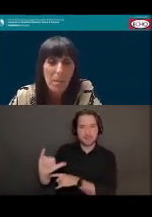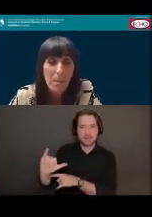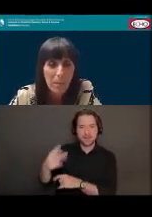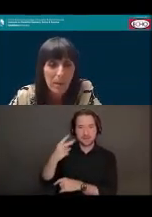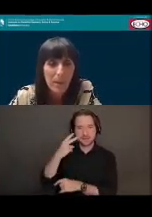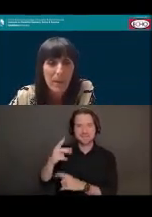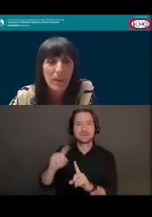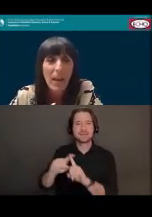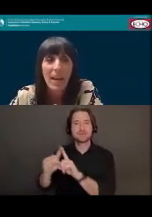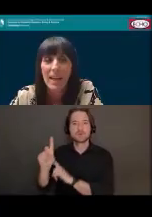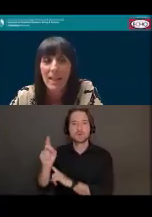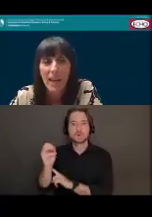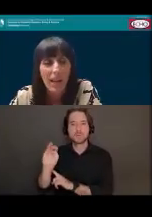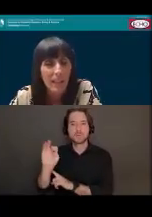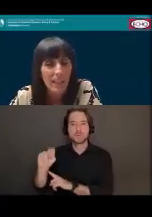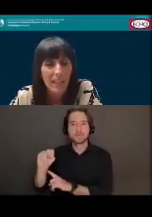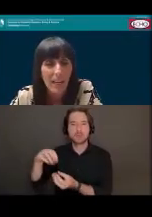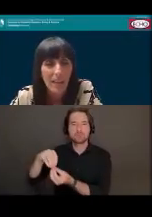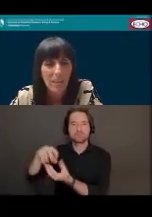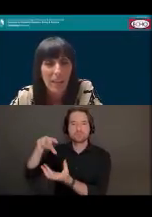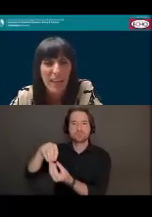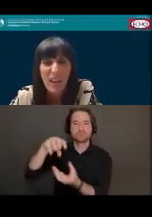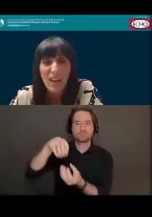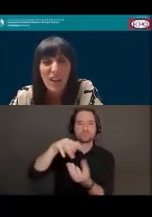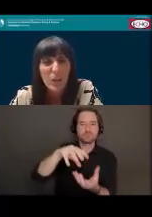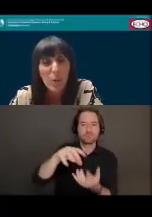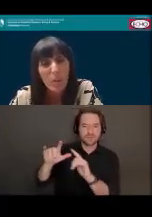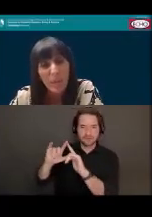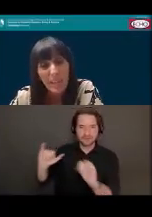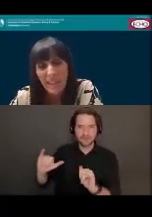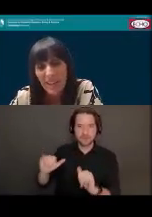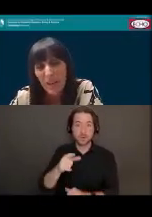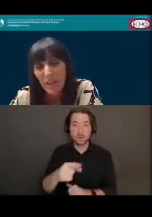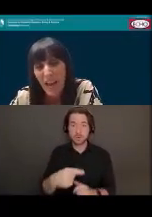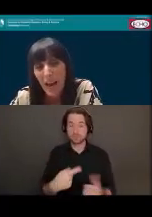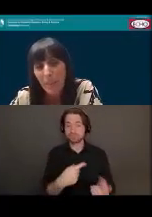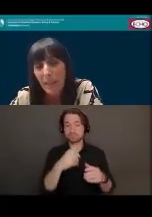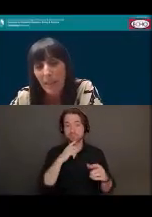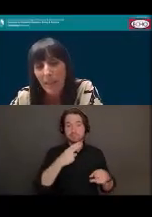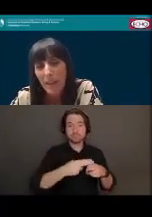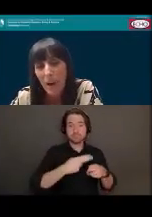bubbles and container play. So when we see those happening in a